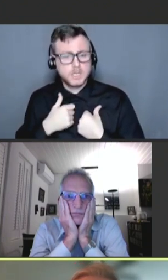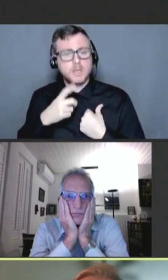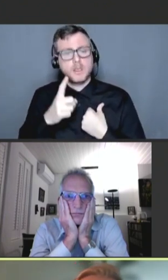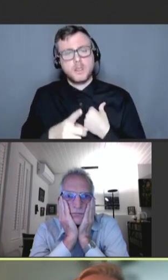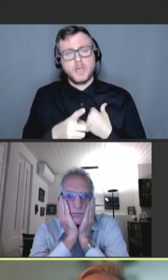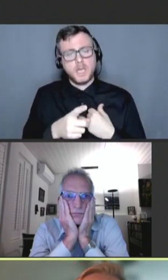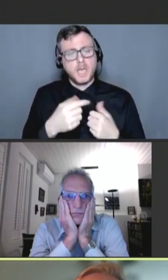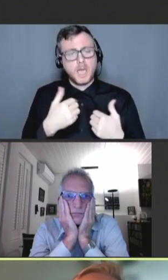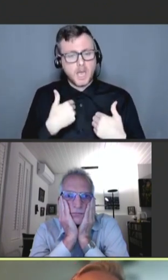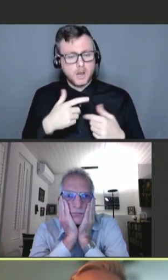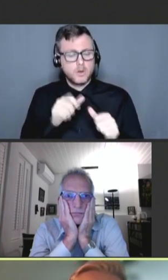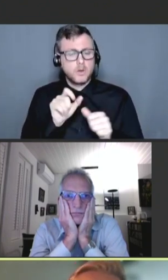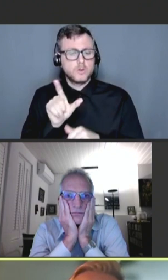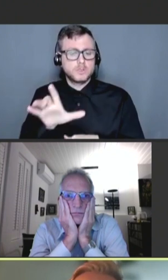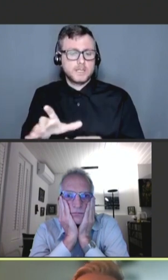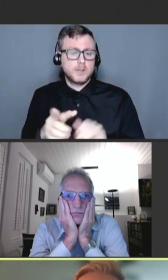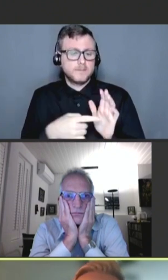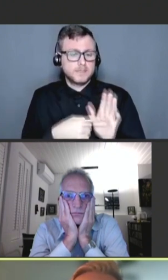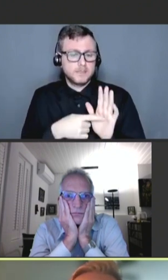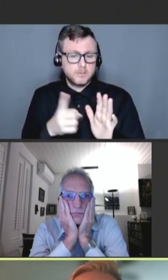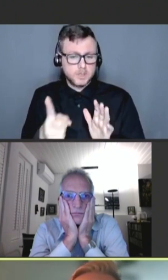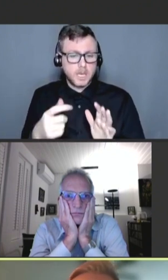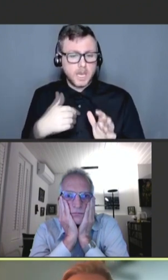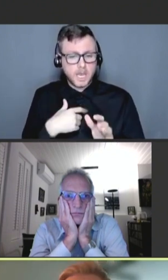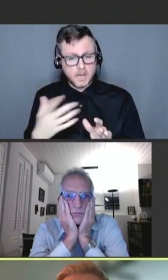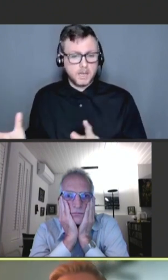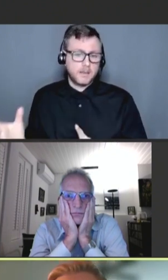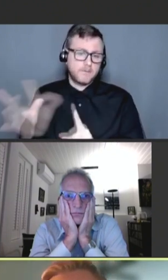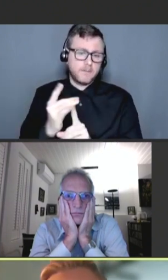and then received the vaccine. Among these studies are four from the UK,